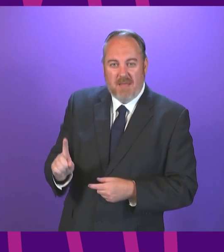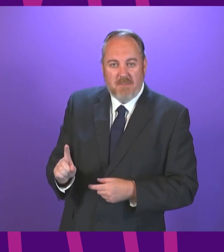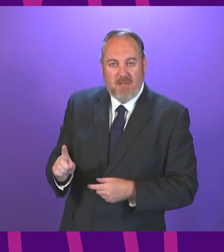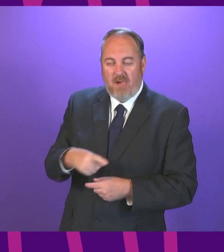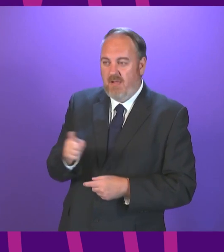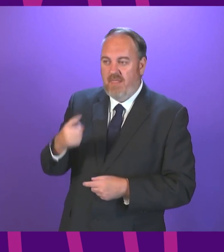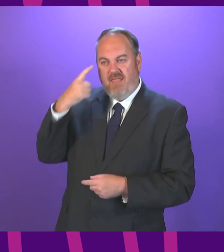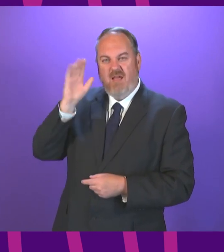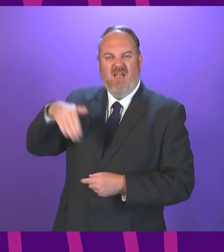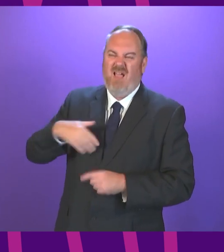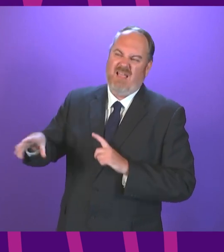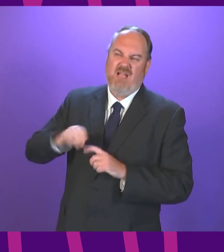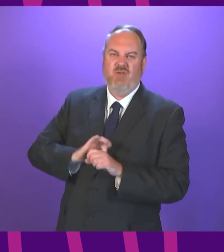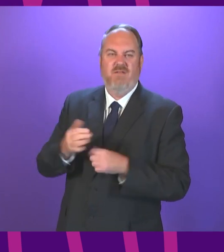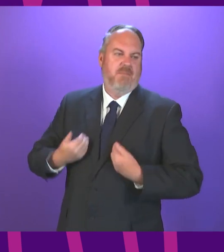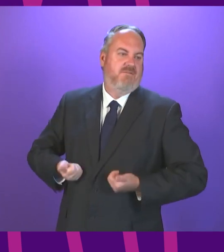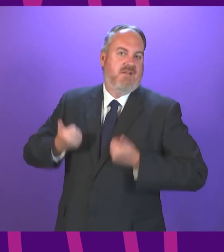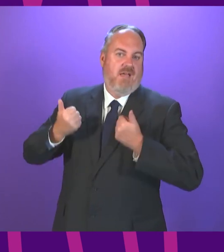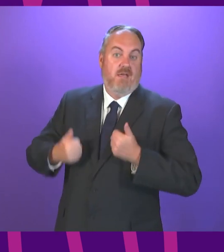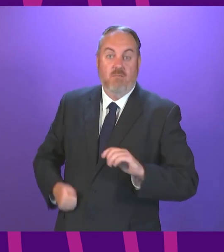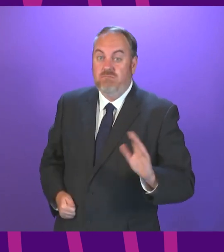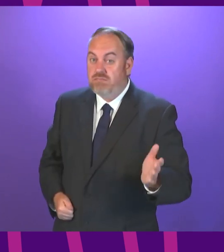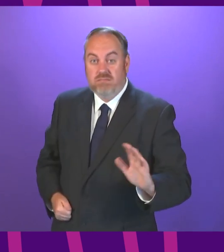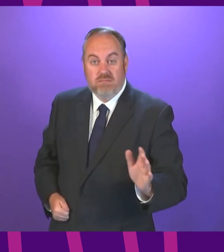It will not surprise anyone to hear that I do not think that we should do that.